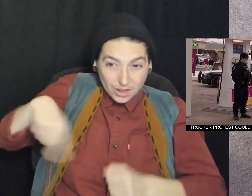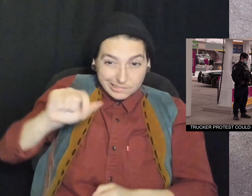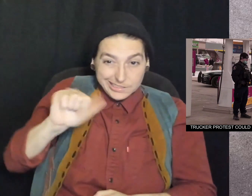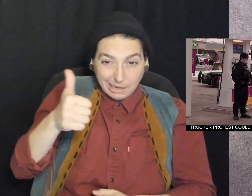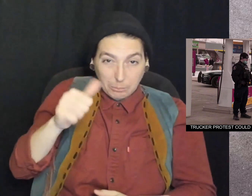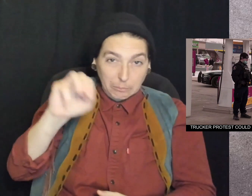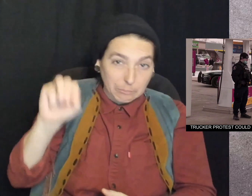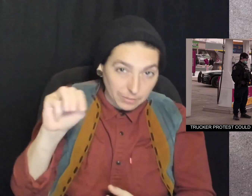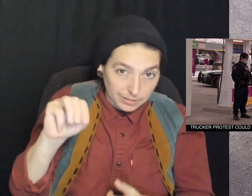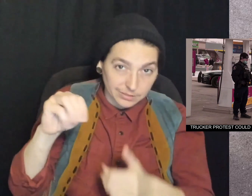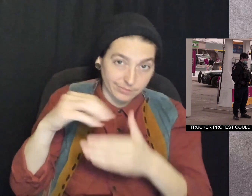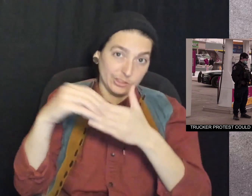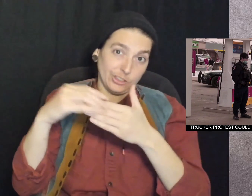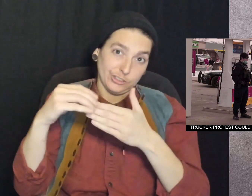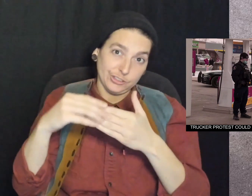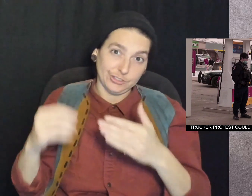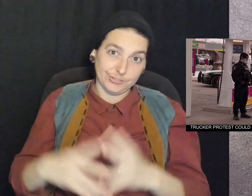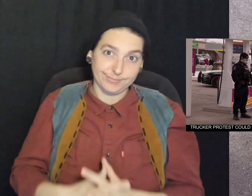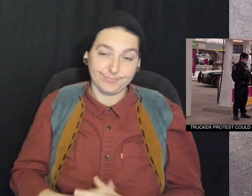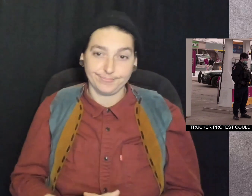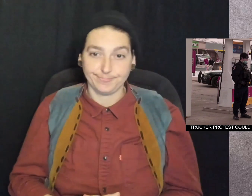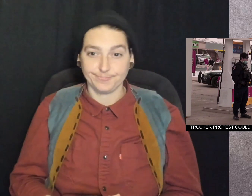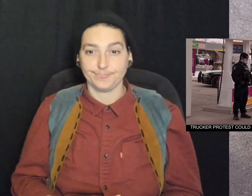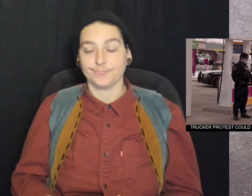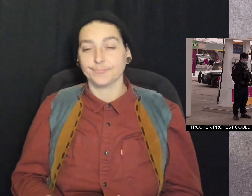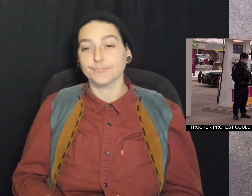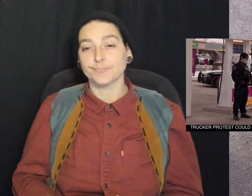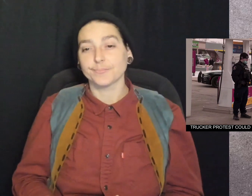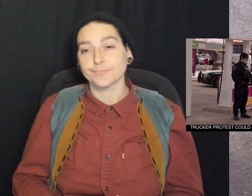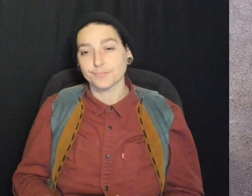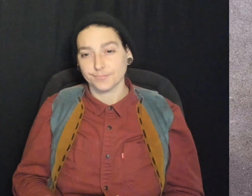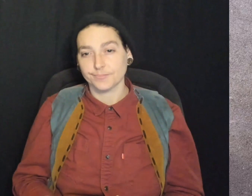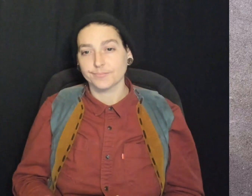and that's because the bridge shut down has already cost them tens of millions of dollars